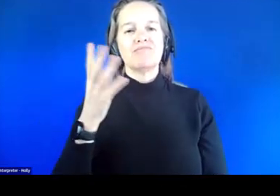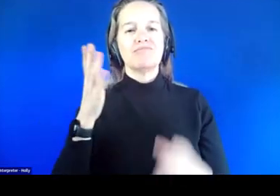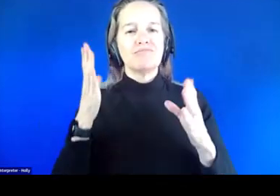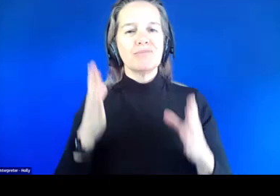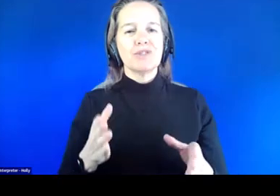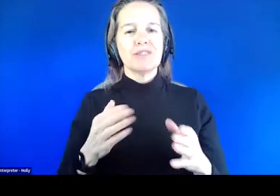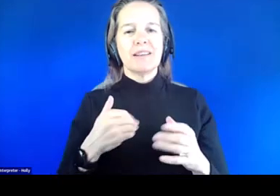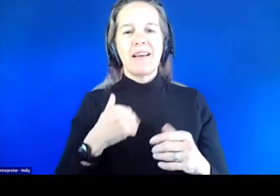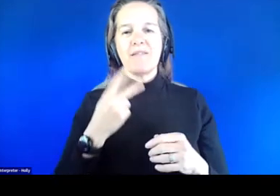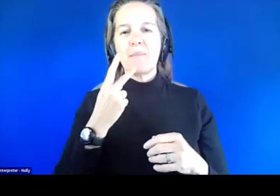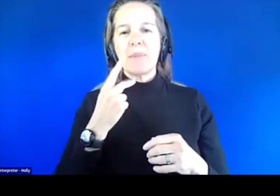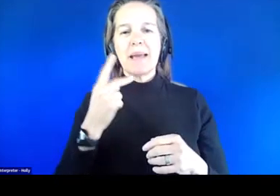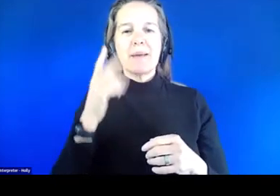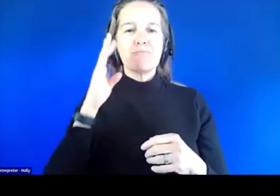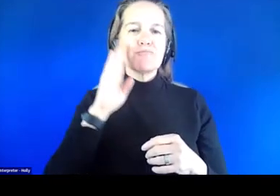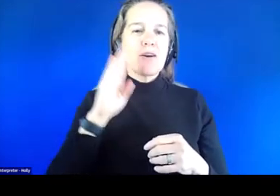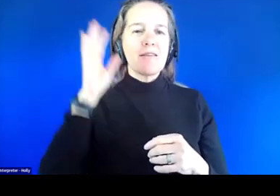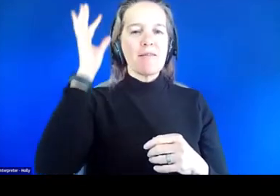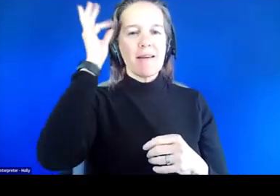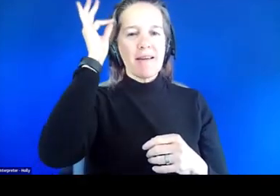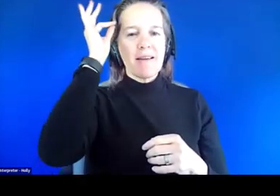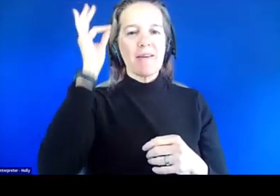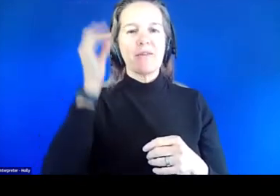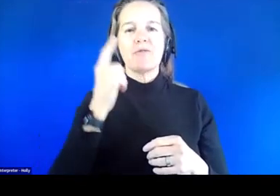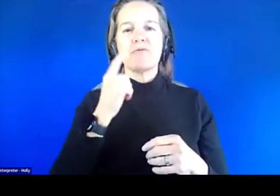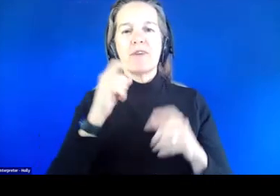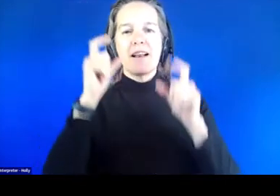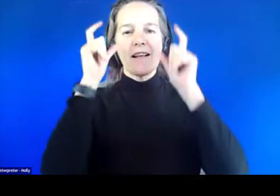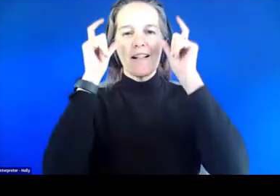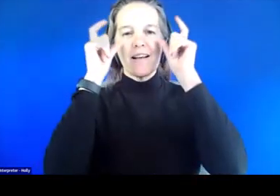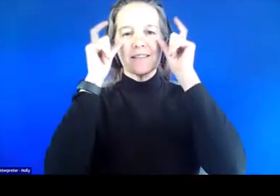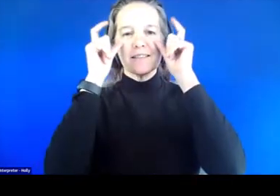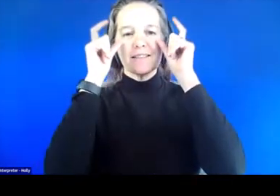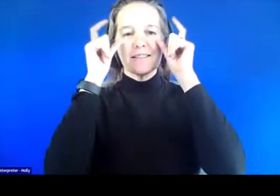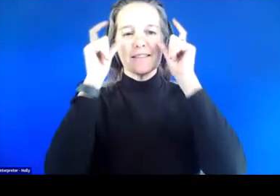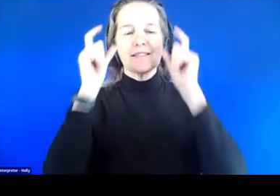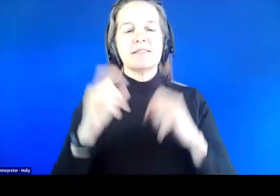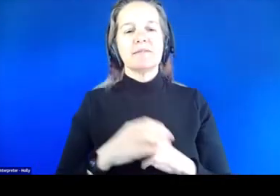and brown hair, red glasses, and I'm wearing a black